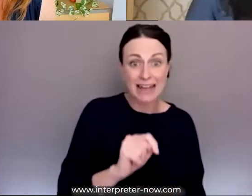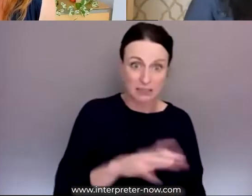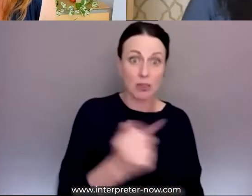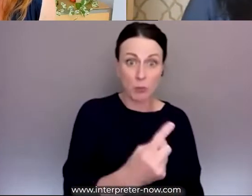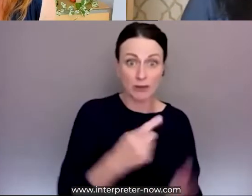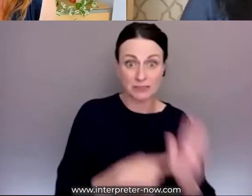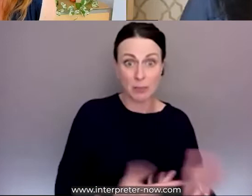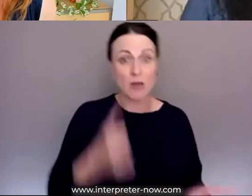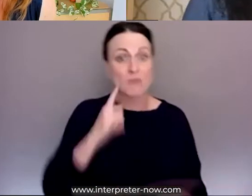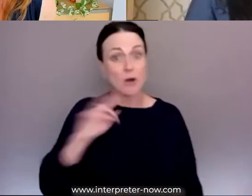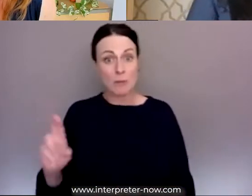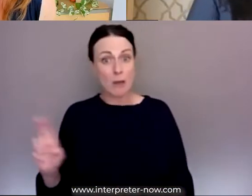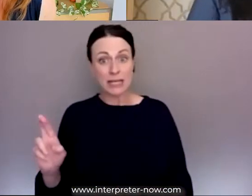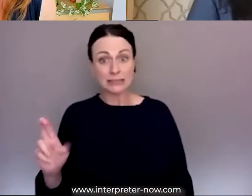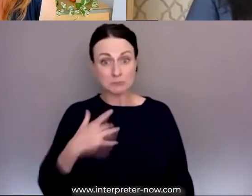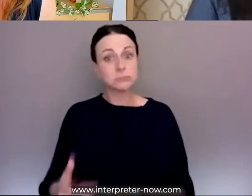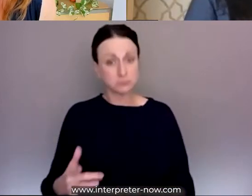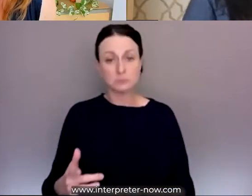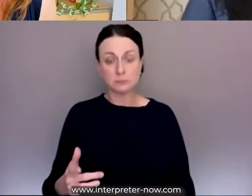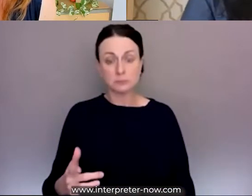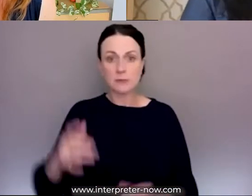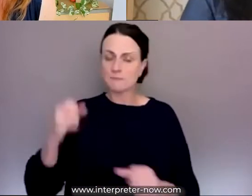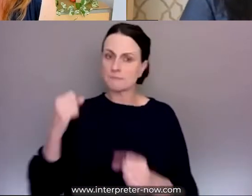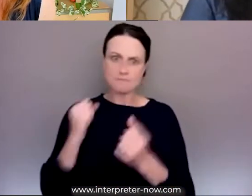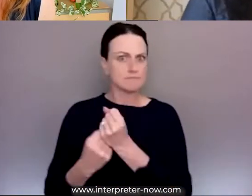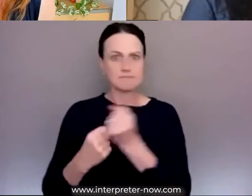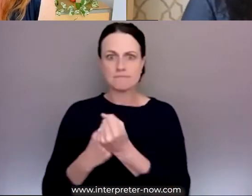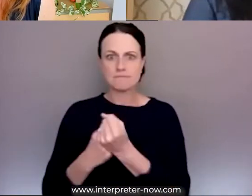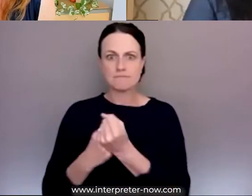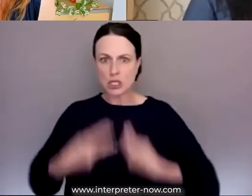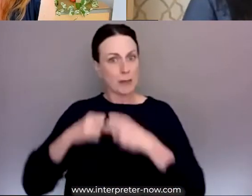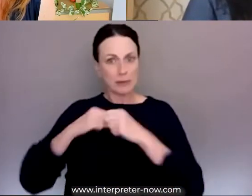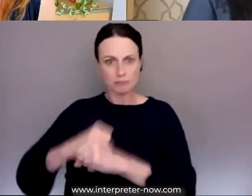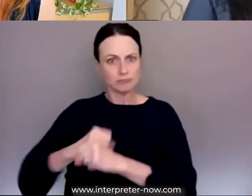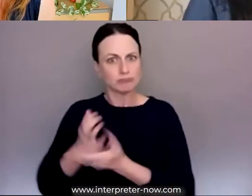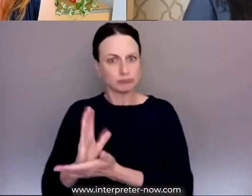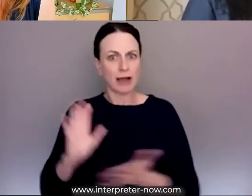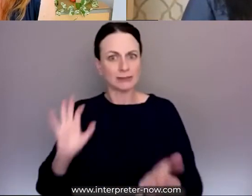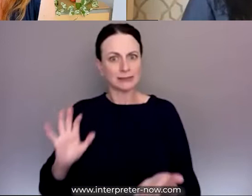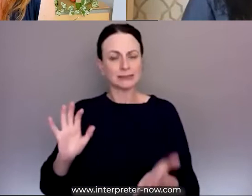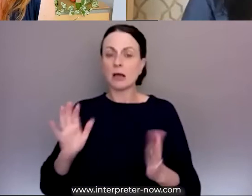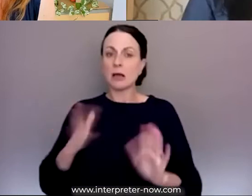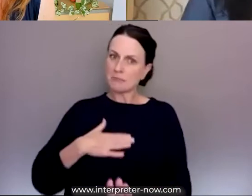And for Republicans who usually are avid human rights protectors, please where's the love,